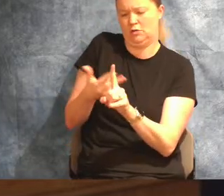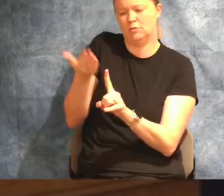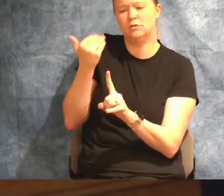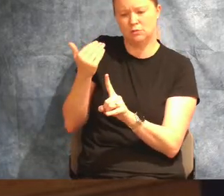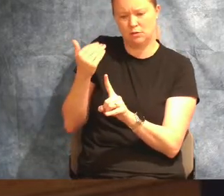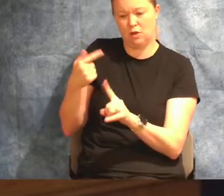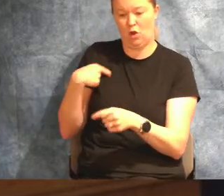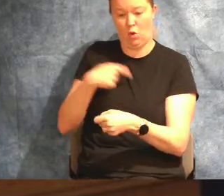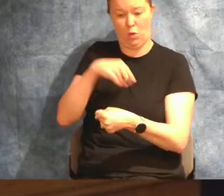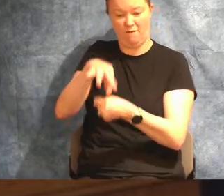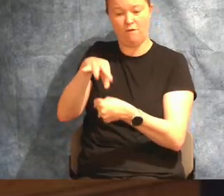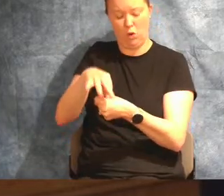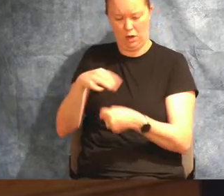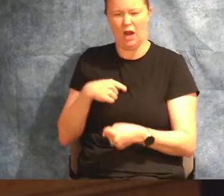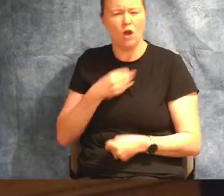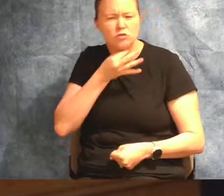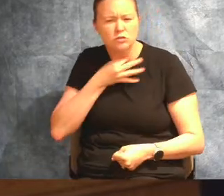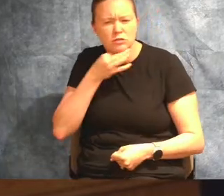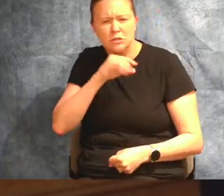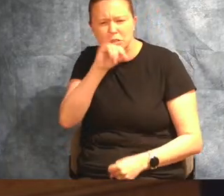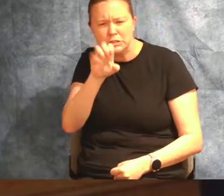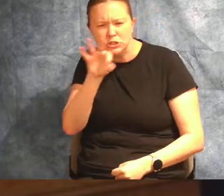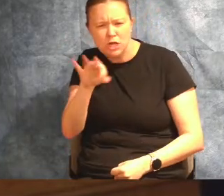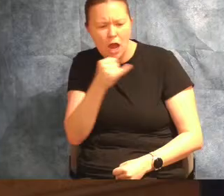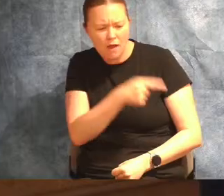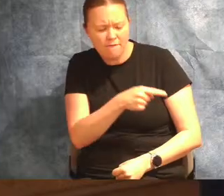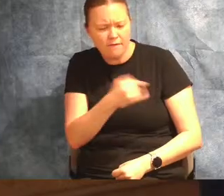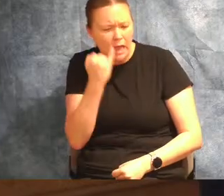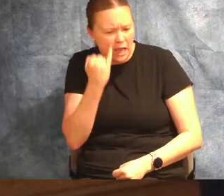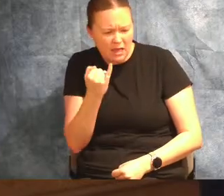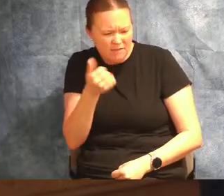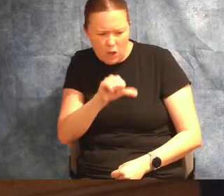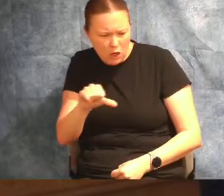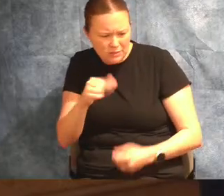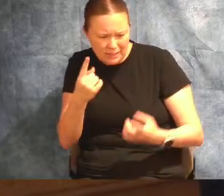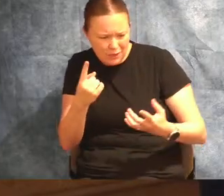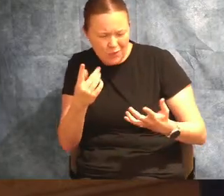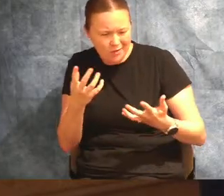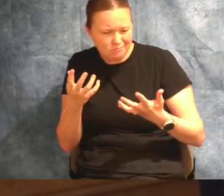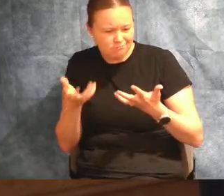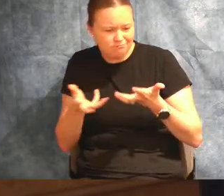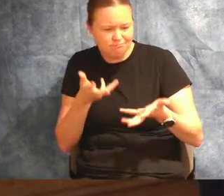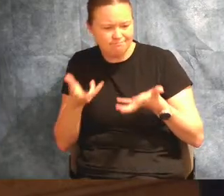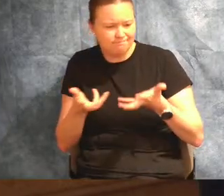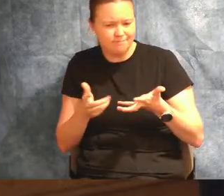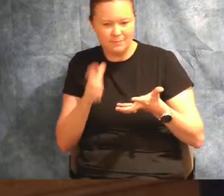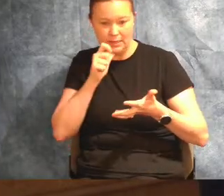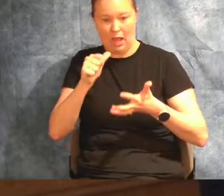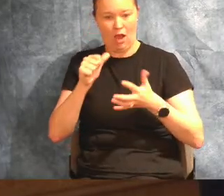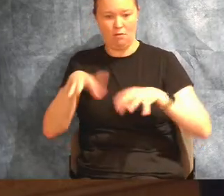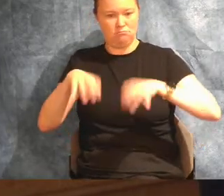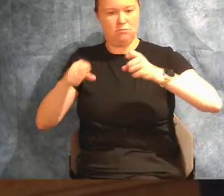voted on. I was just wondering, Jeff, is there anyone who not overseas, we don't want to do that,